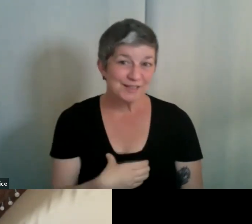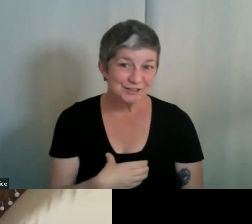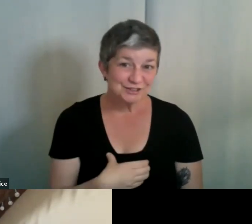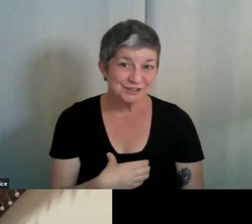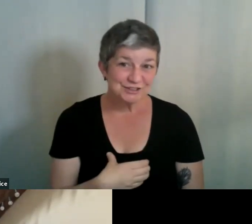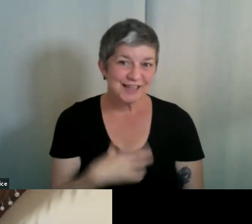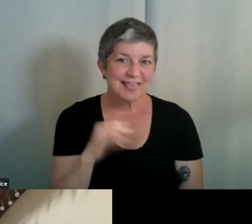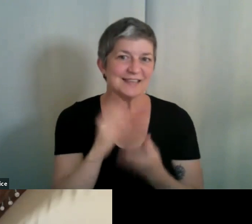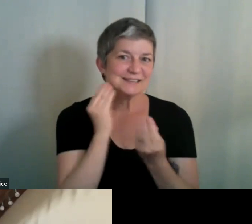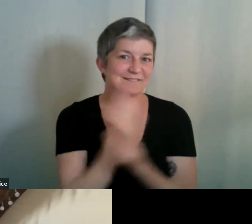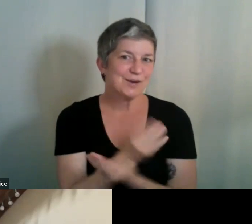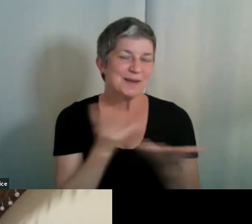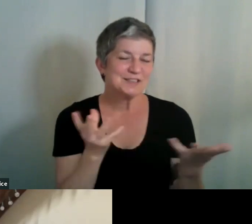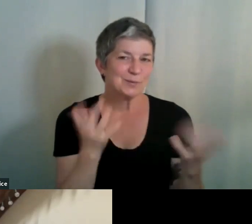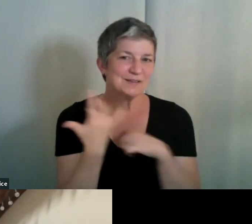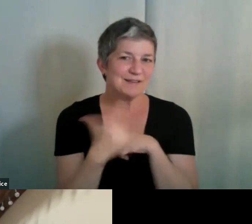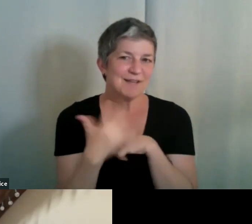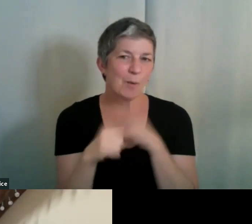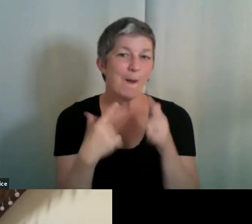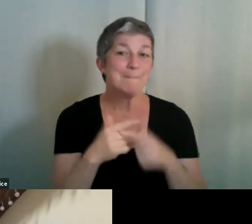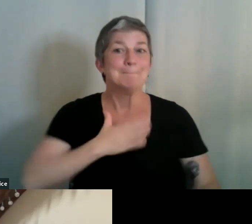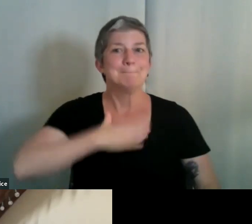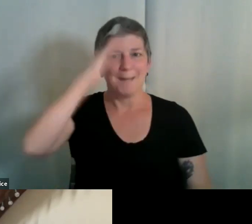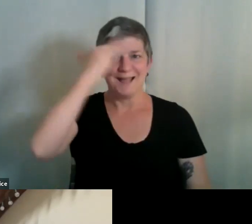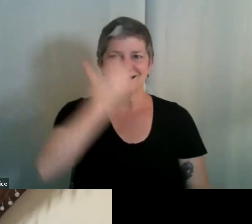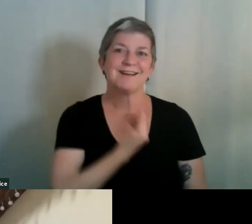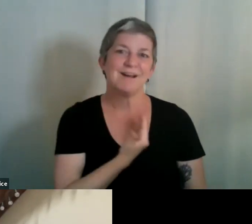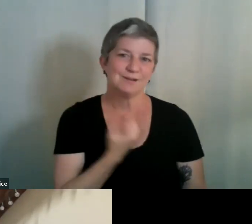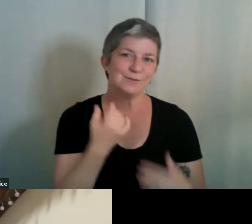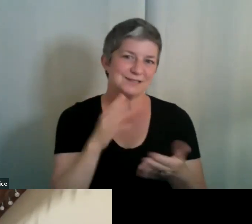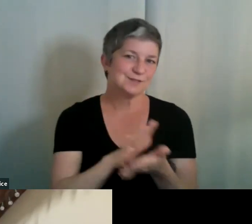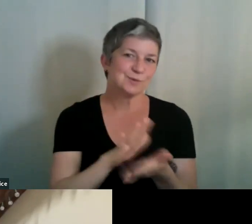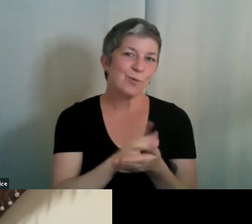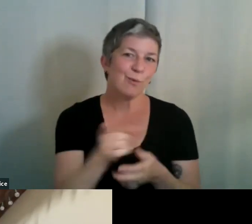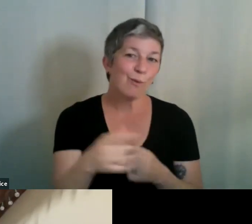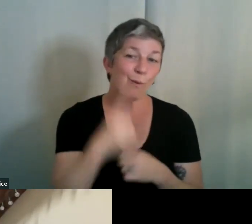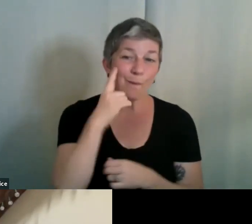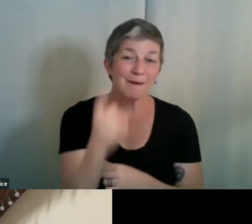information was there when my son was in school. Because so